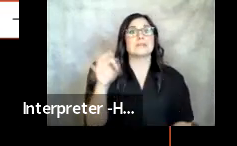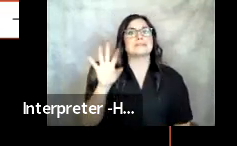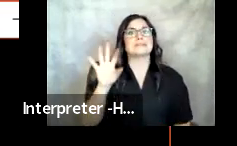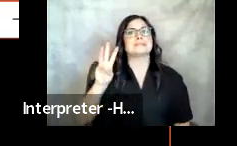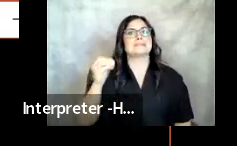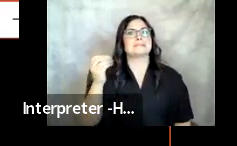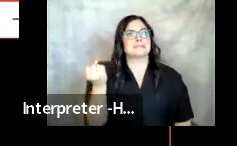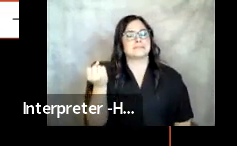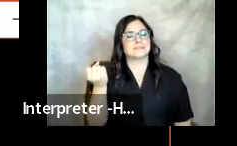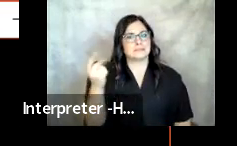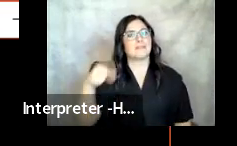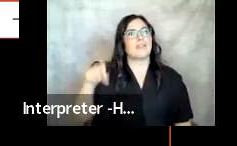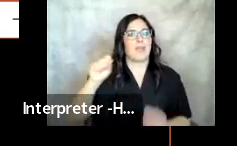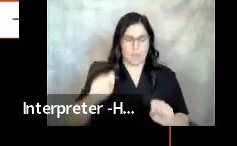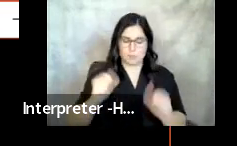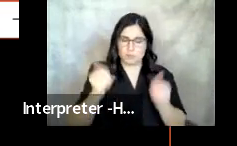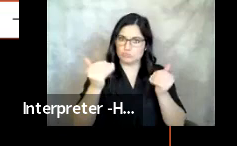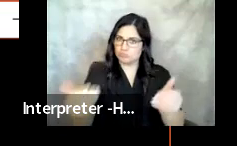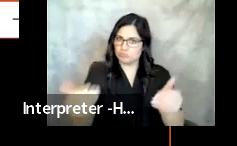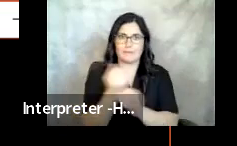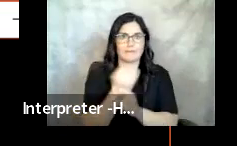Are they able to freely vote in America?